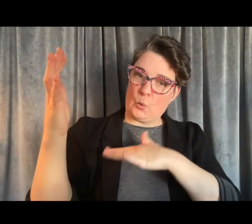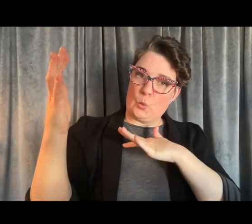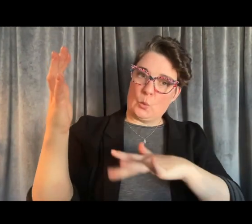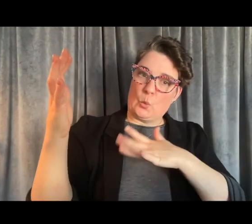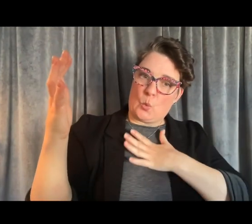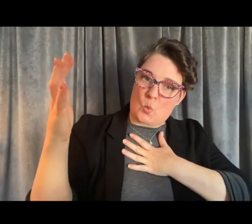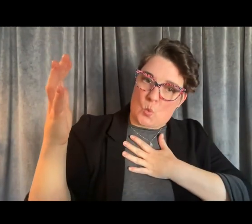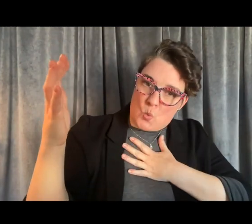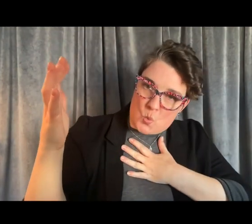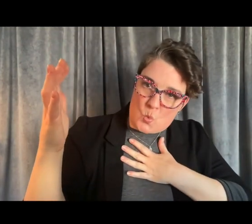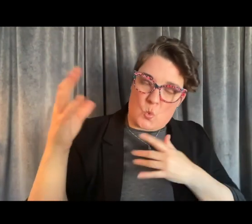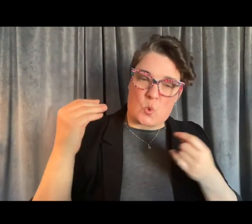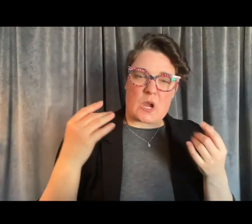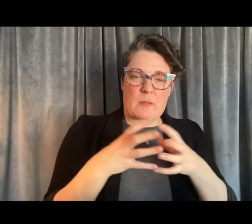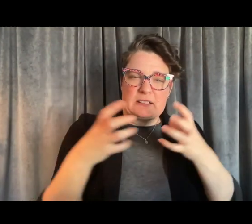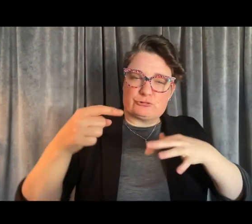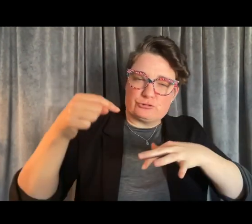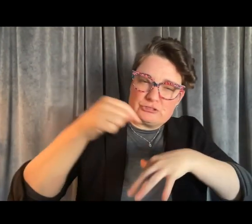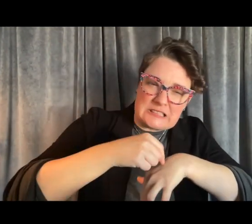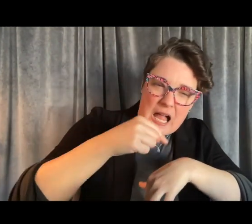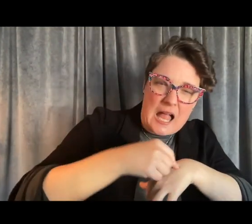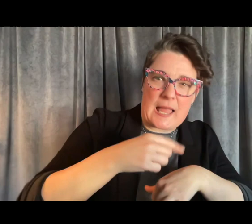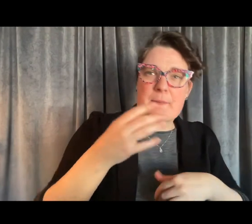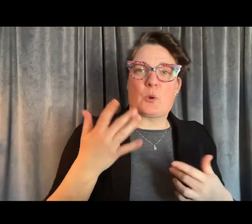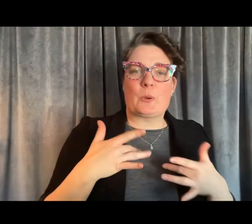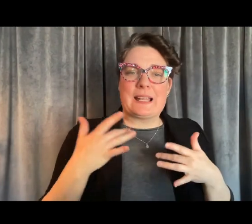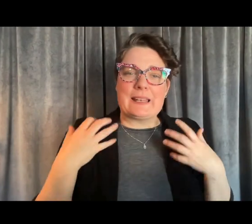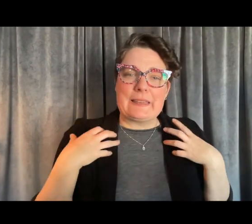of time and what healing looks like and what growth looks like.